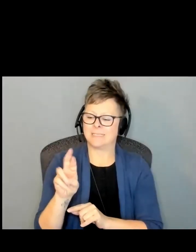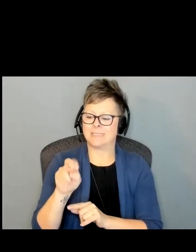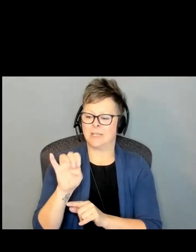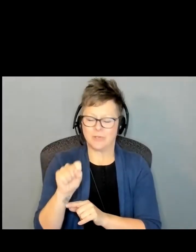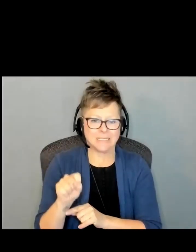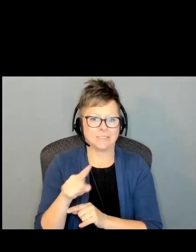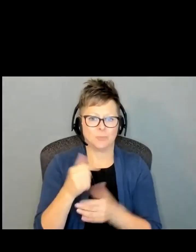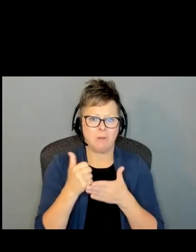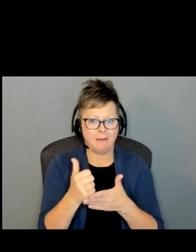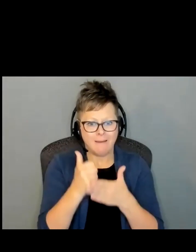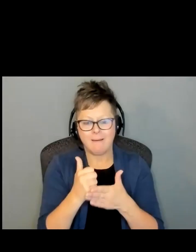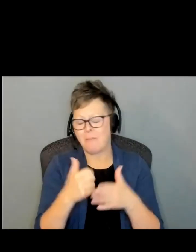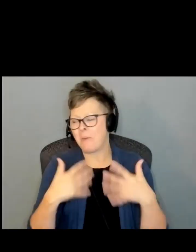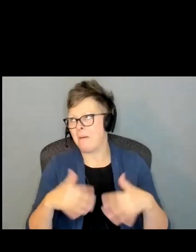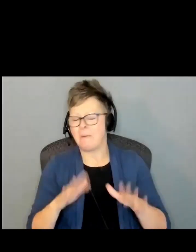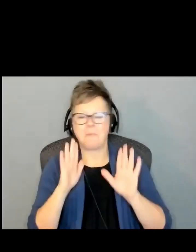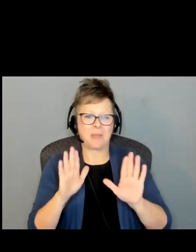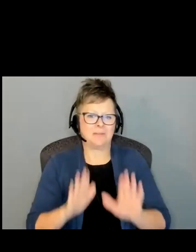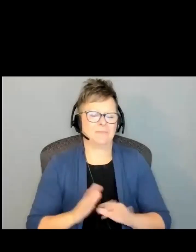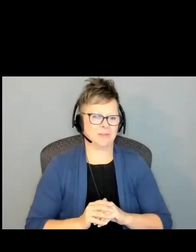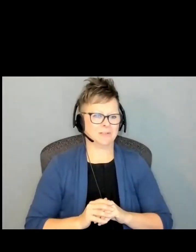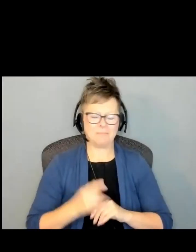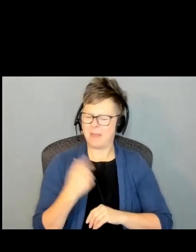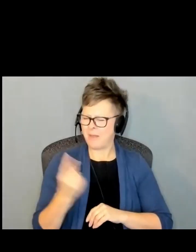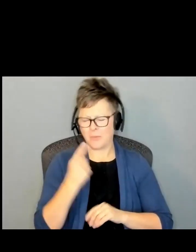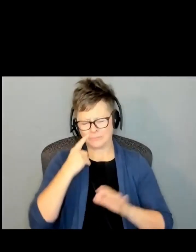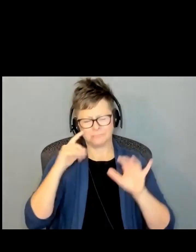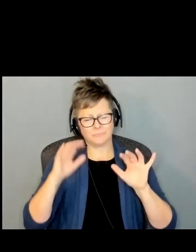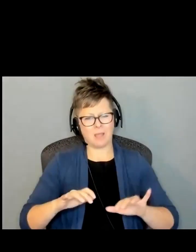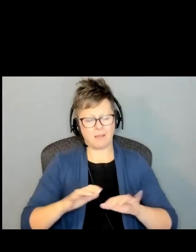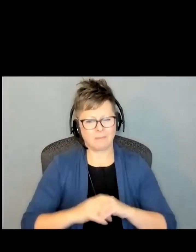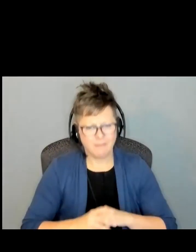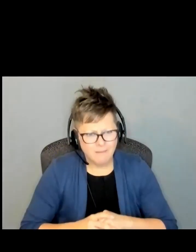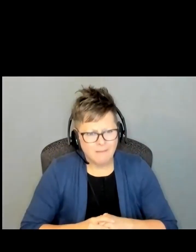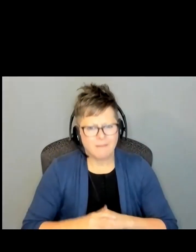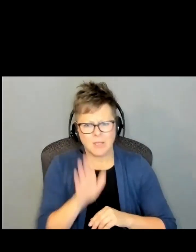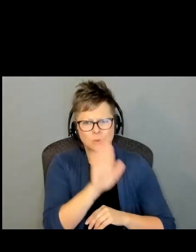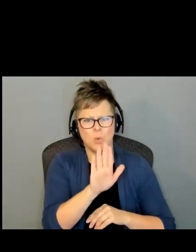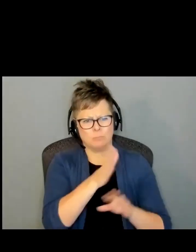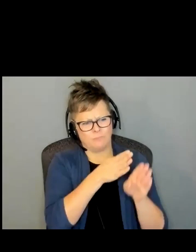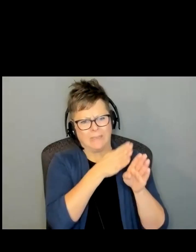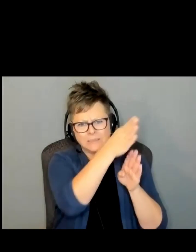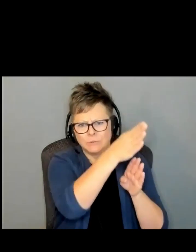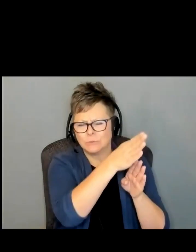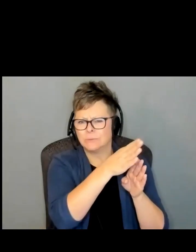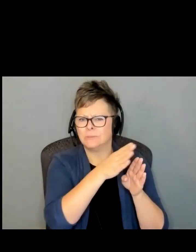I am constantly astounded by the work that -- and the caliber that you all bring to this series.